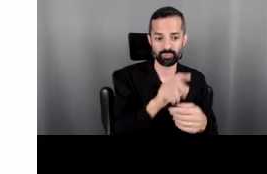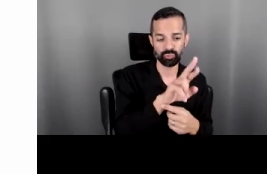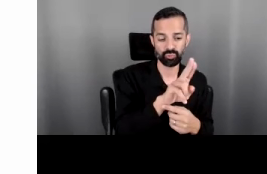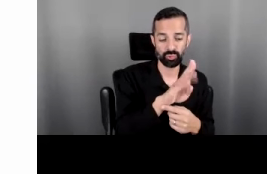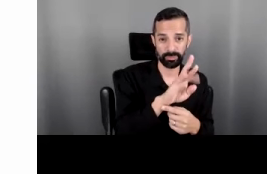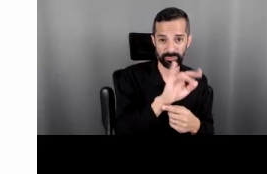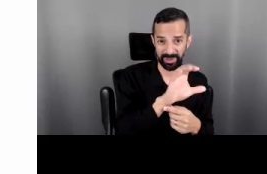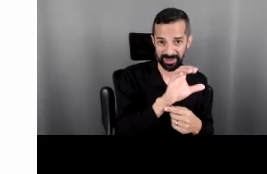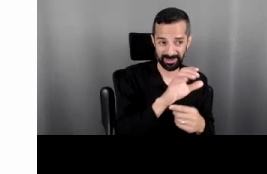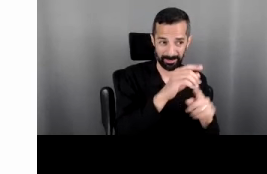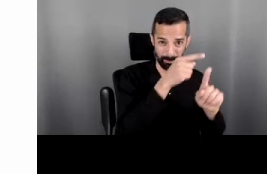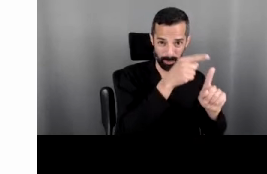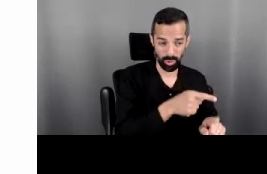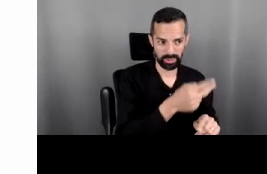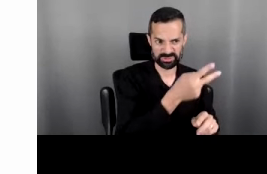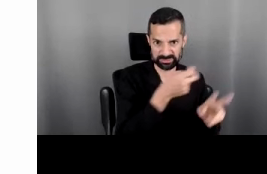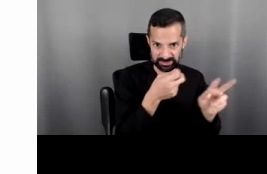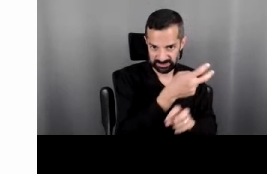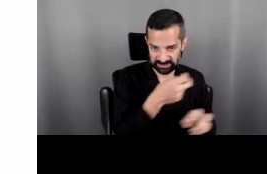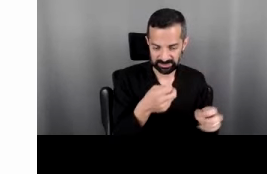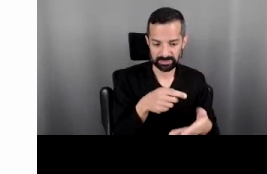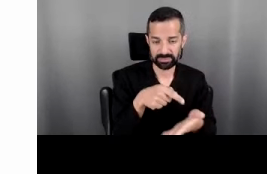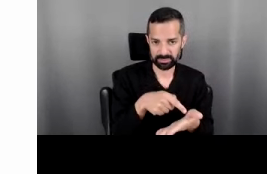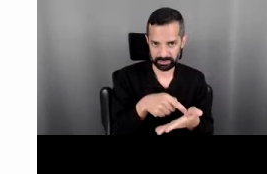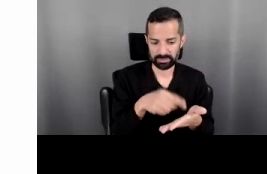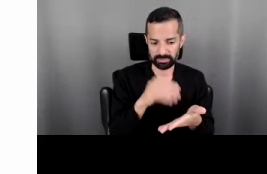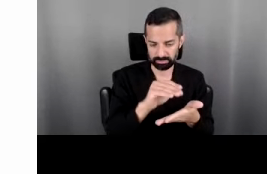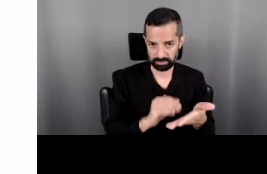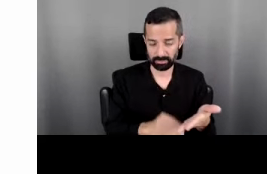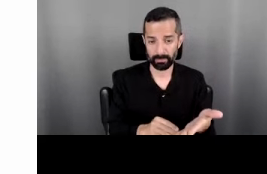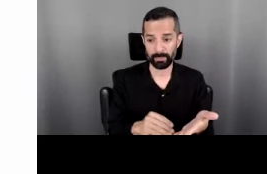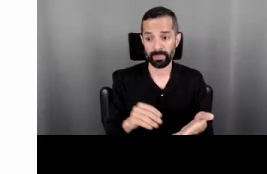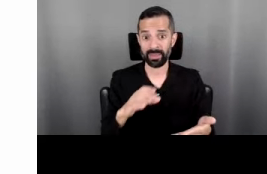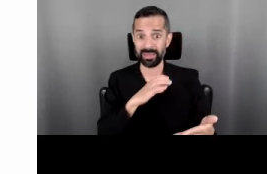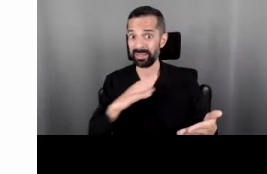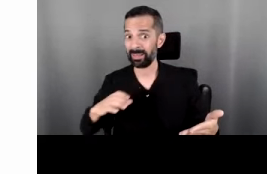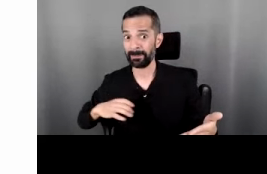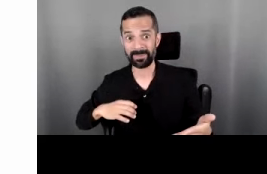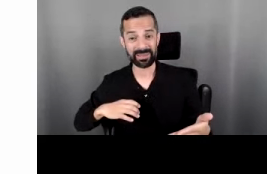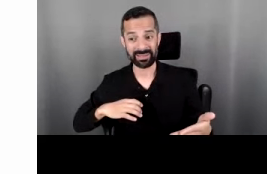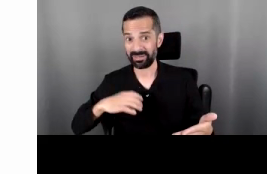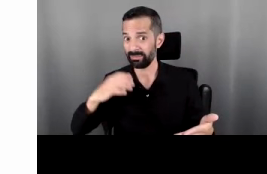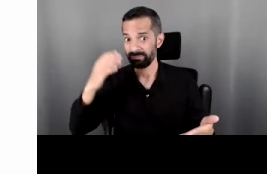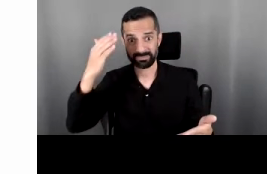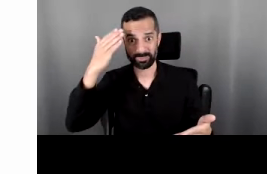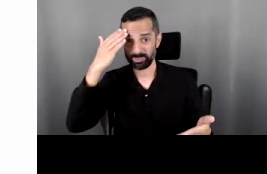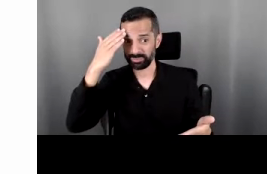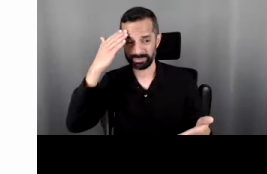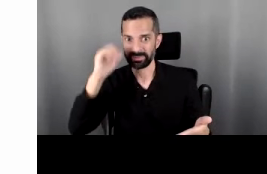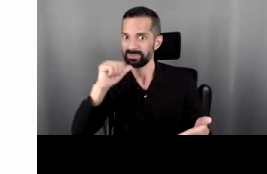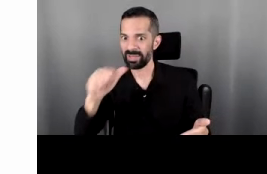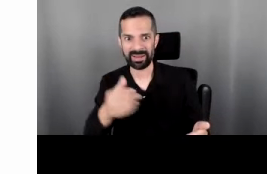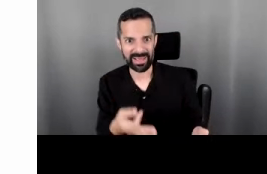So that a committee member who has no real expertise associated with the request